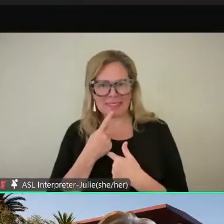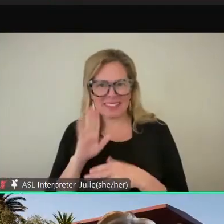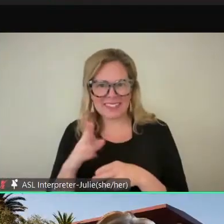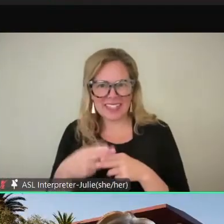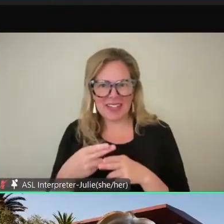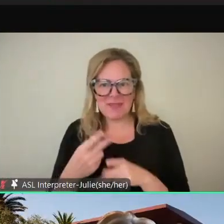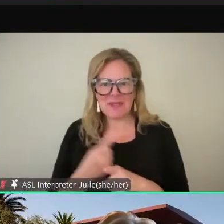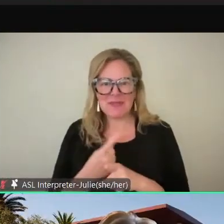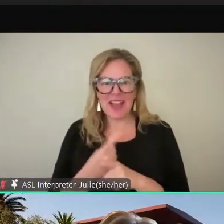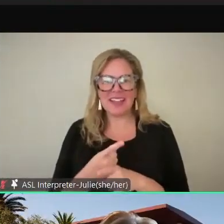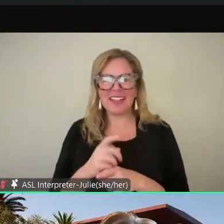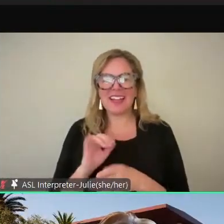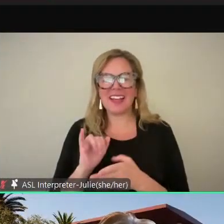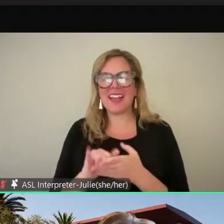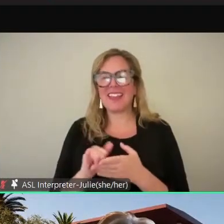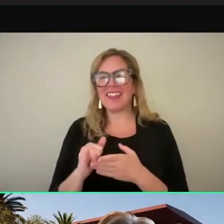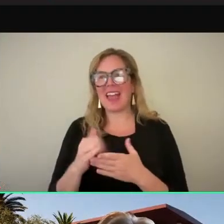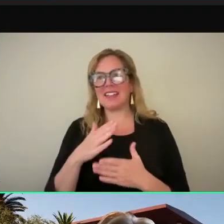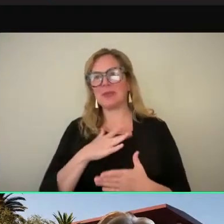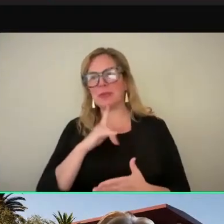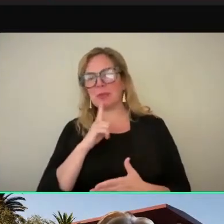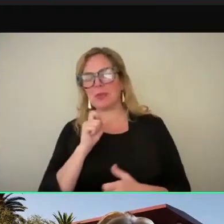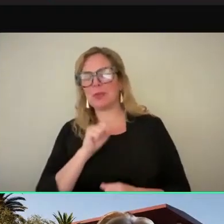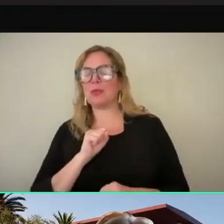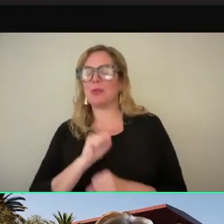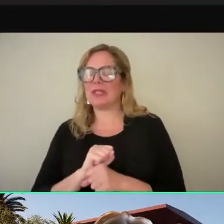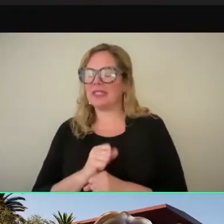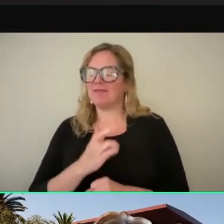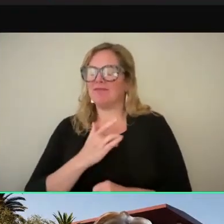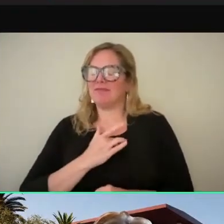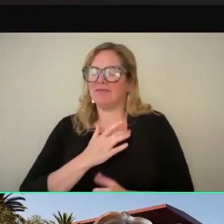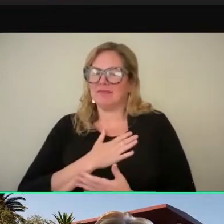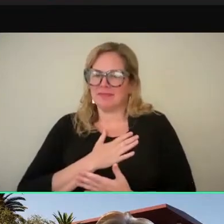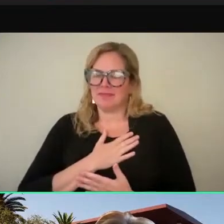to my heart, both personally and professionally. Which is thinking about how we can make healthcare